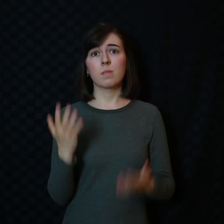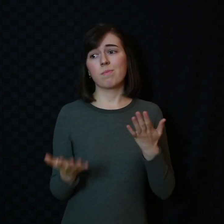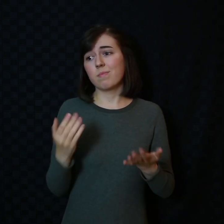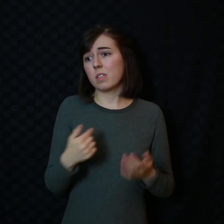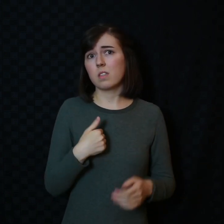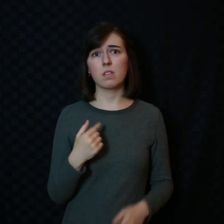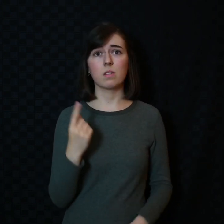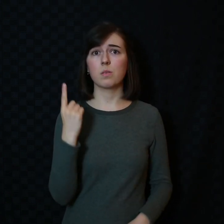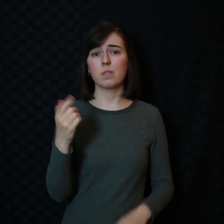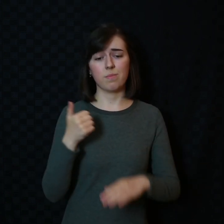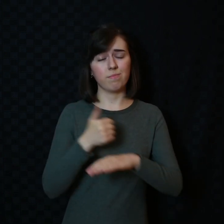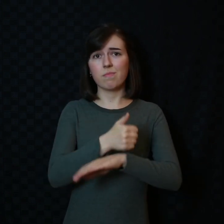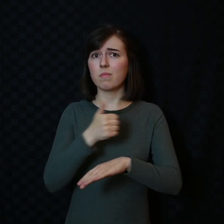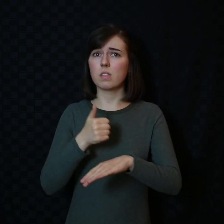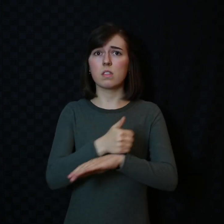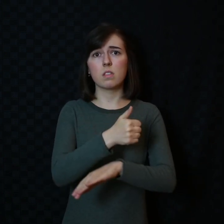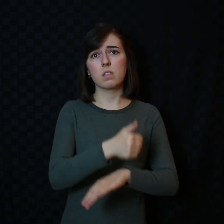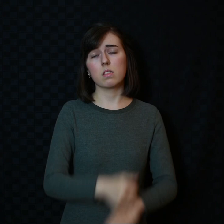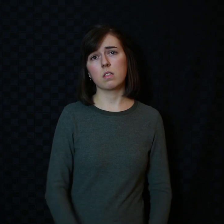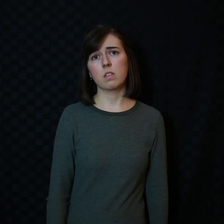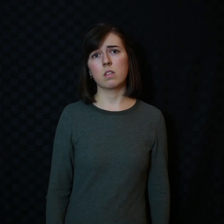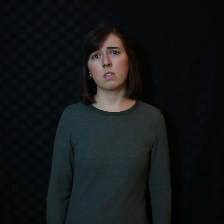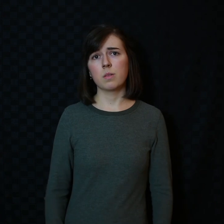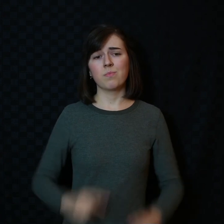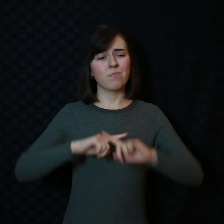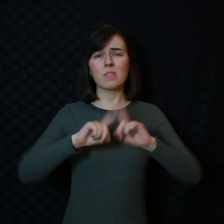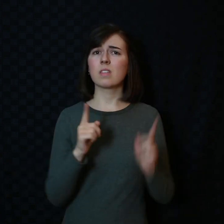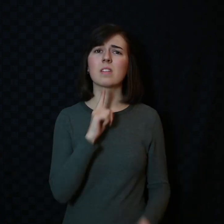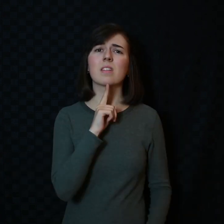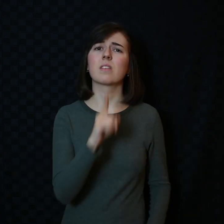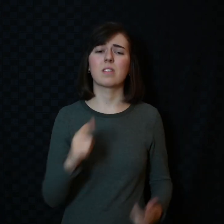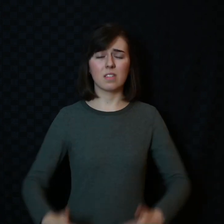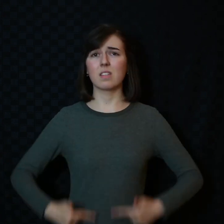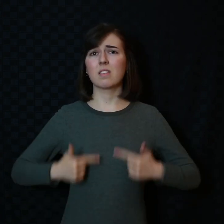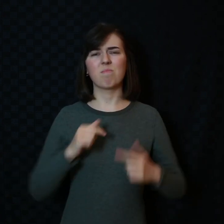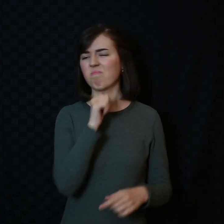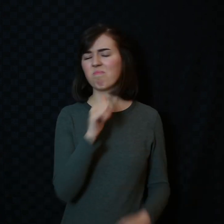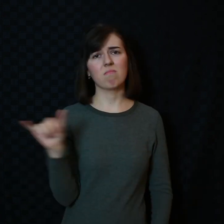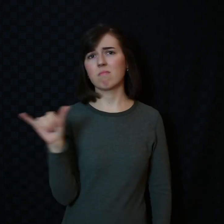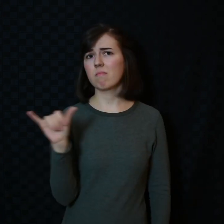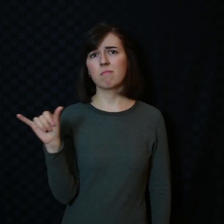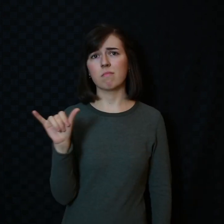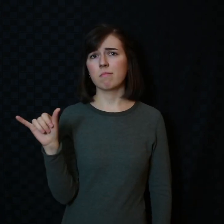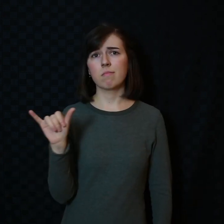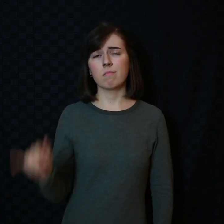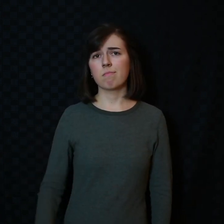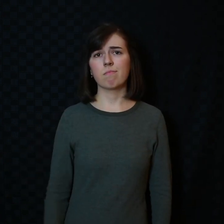Maybe I one blame But real life, not same